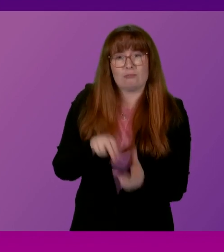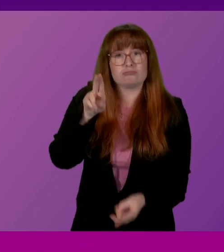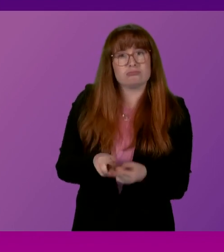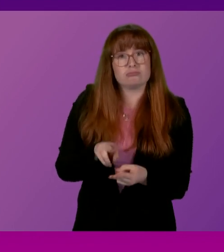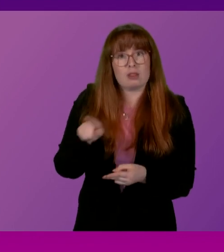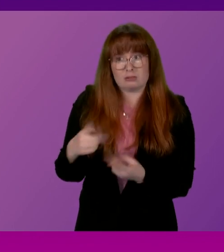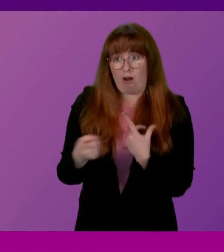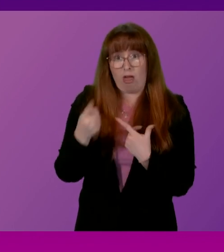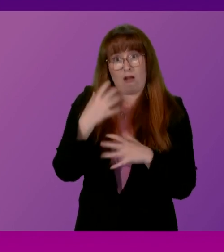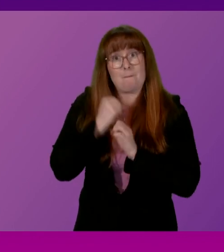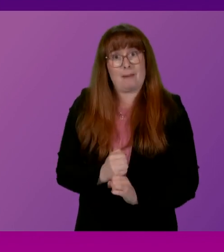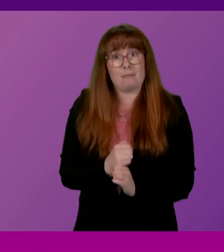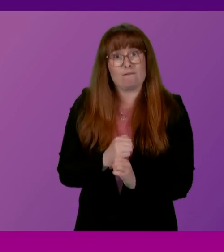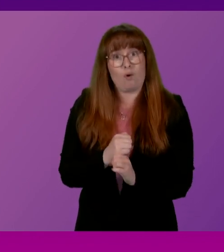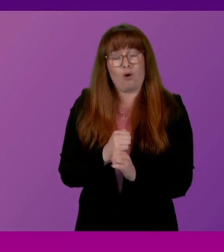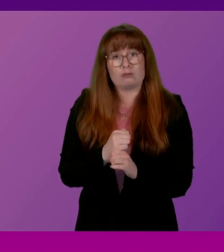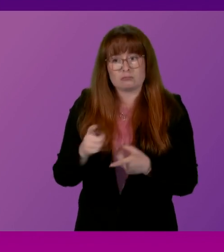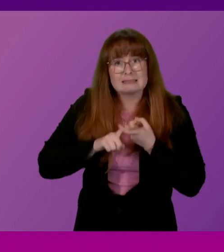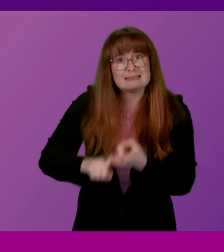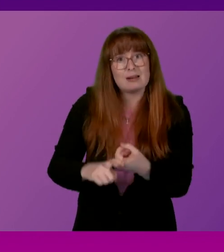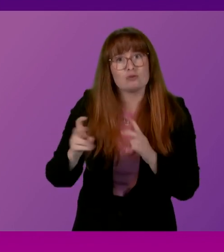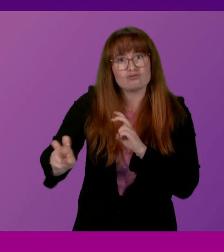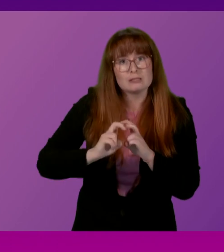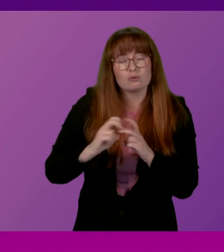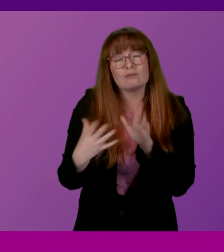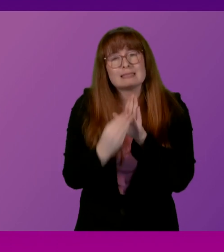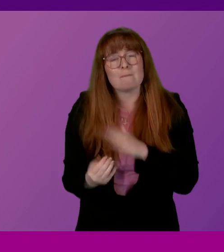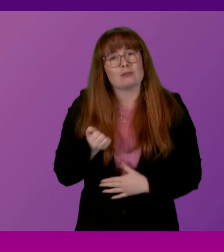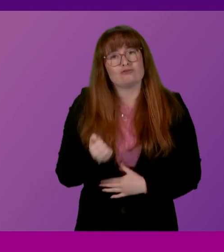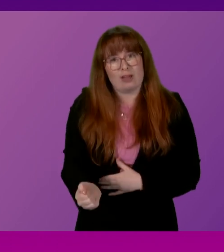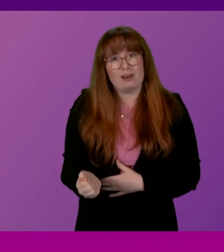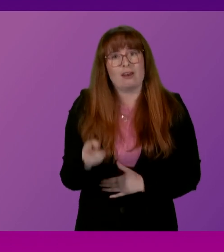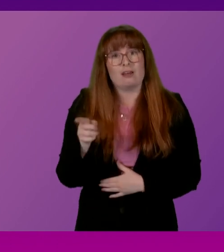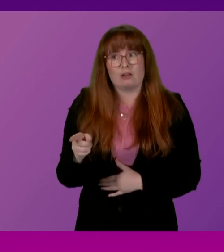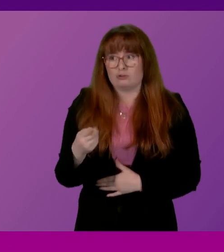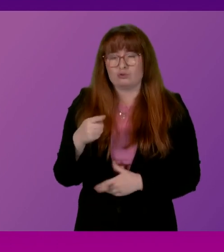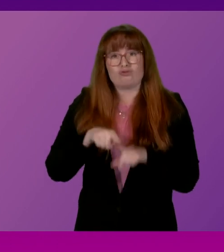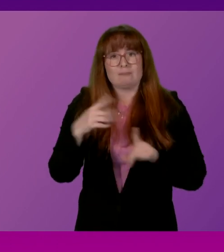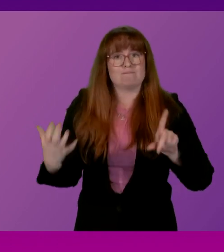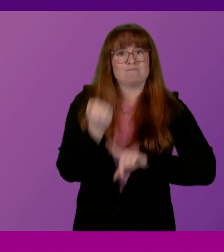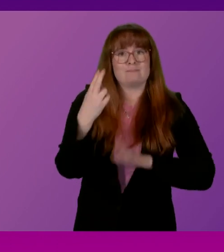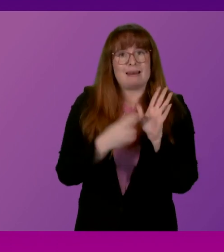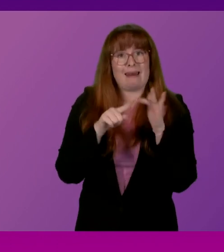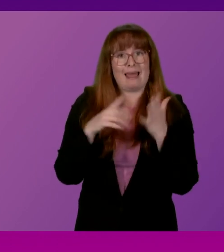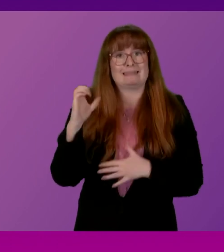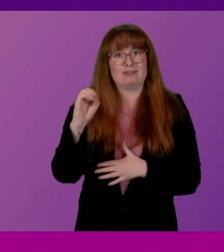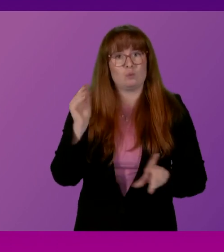commitment to the role of sustainable transport, such as rail travel, in achieving our net zero targets.